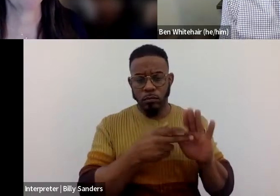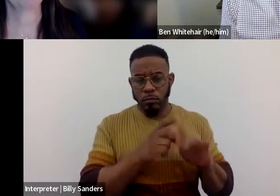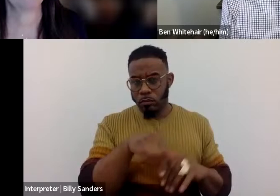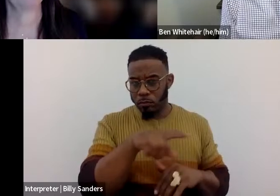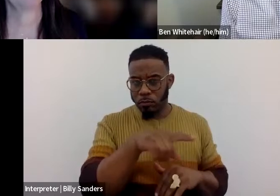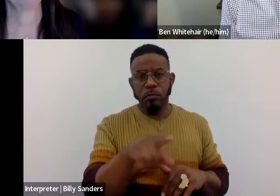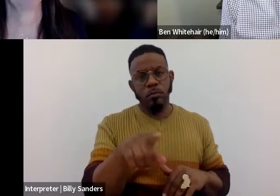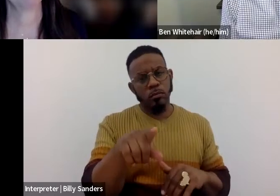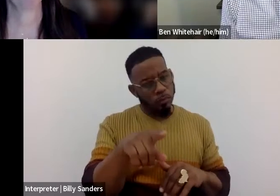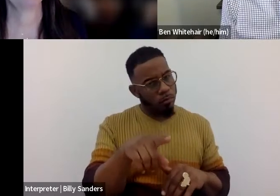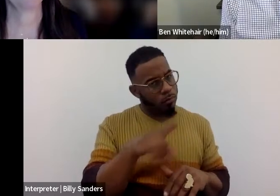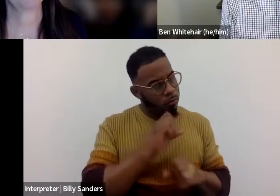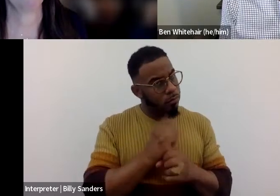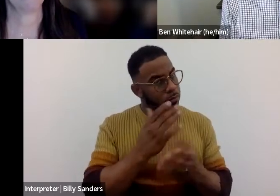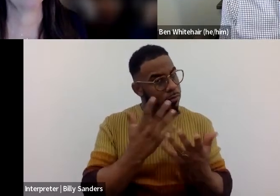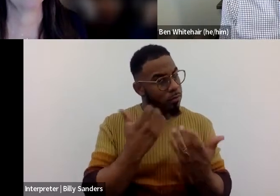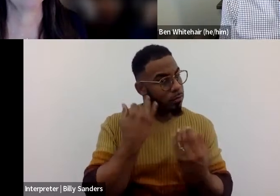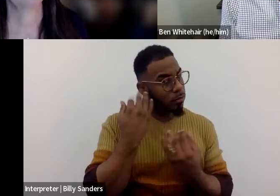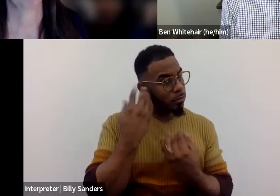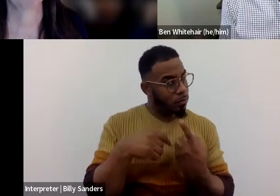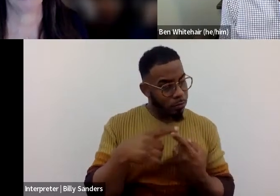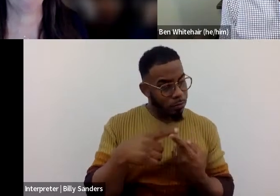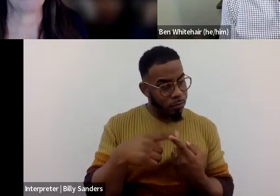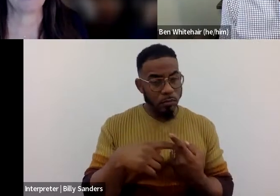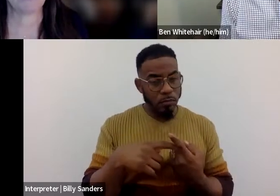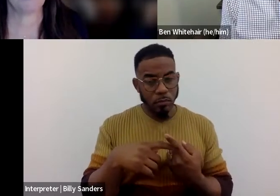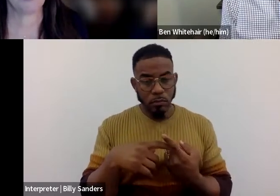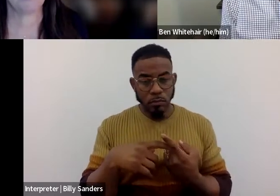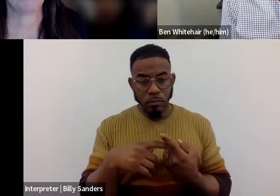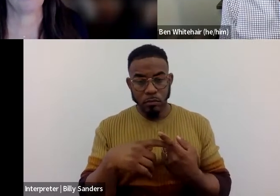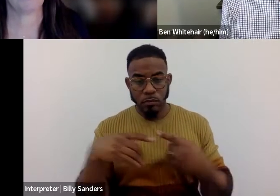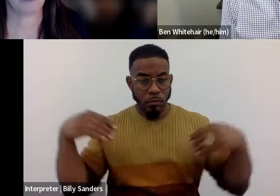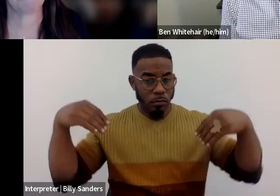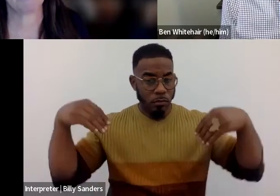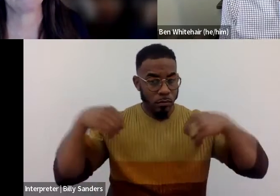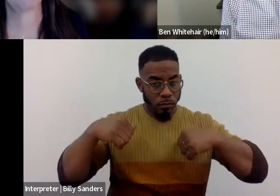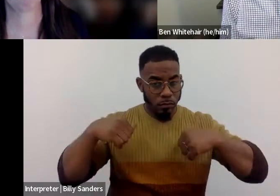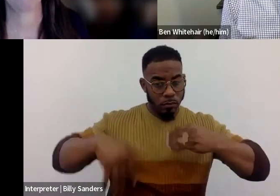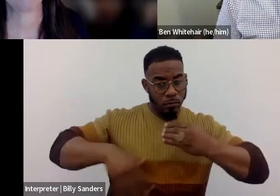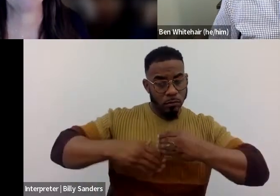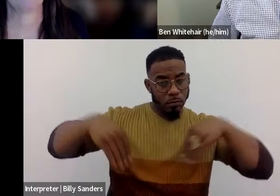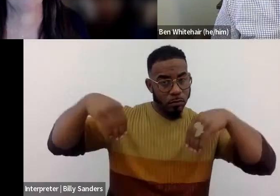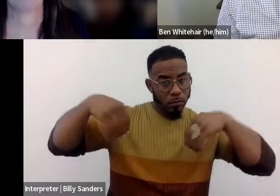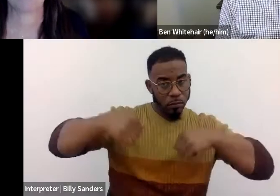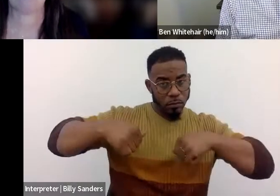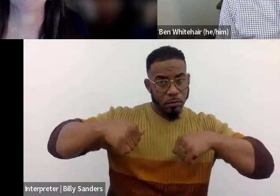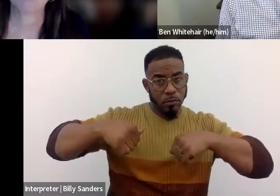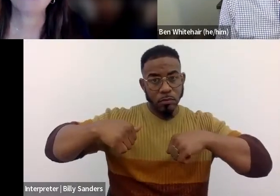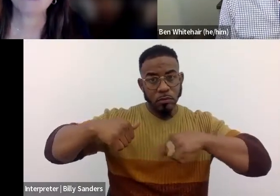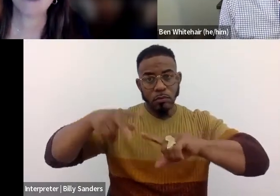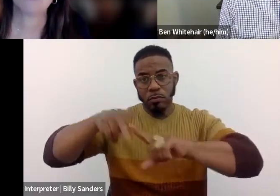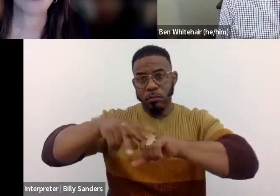you essentially might wanna think about compensation, additional compensation related to like advertised sales